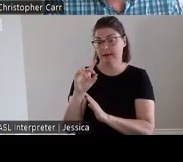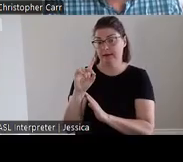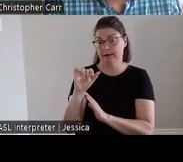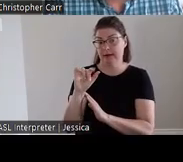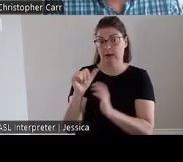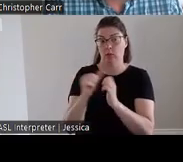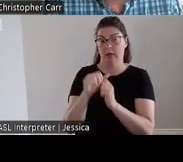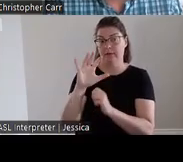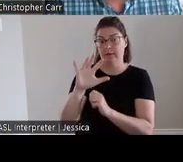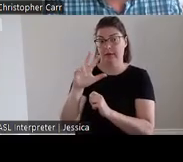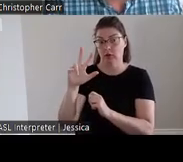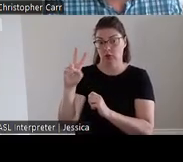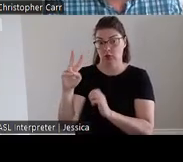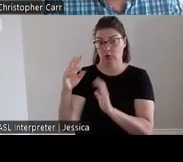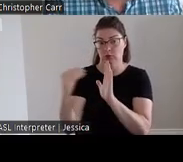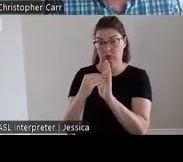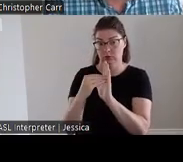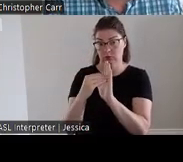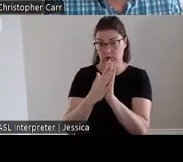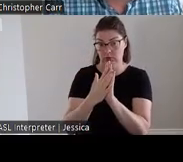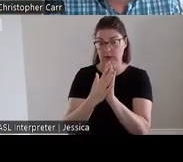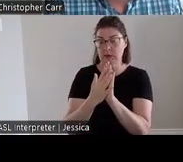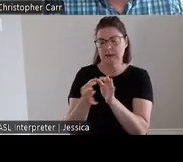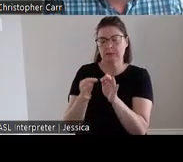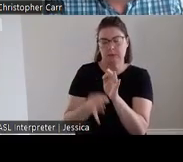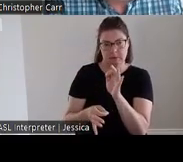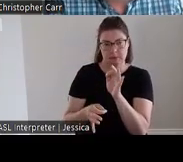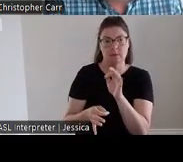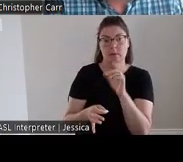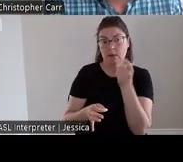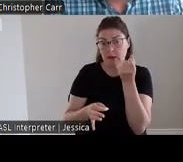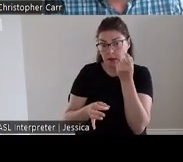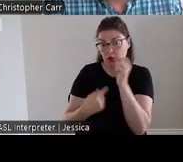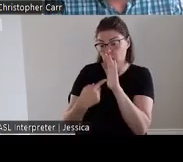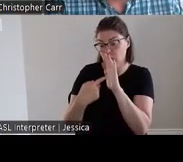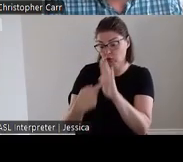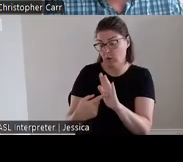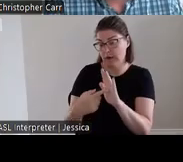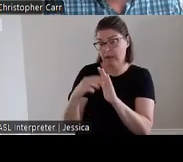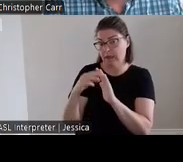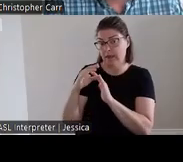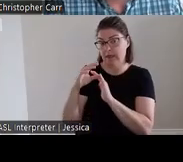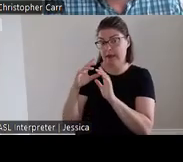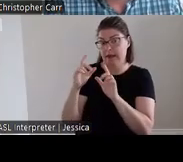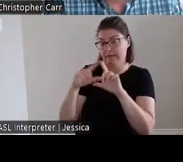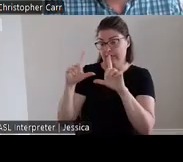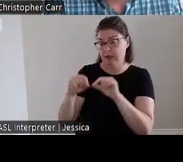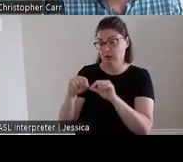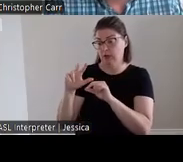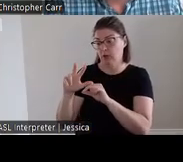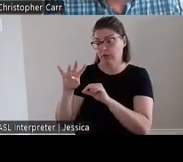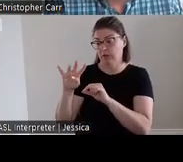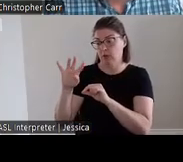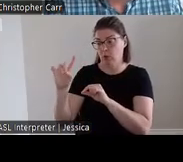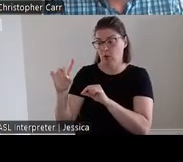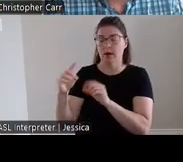field is relatively straightforward, displaying metadata in Field 341 is more of a challenge. Next...